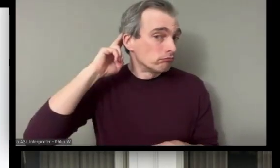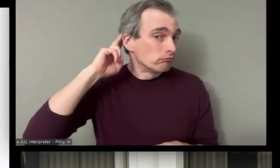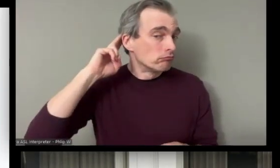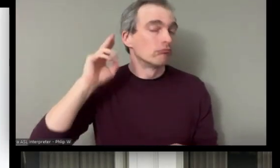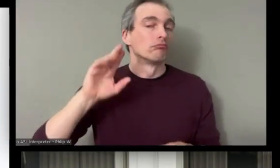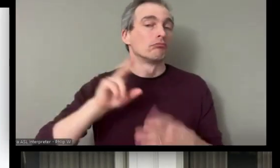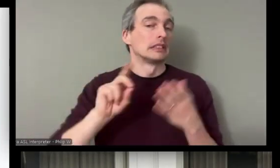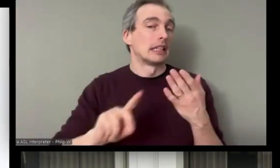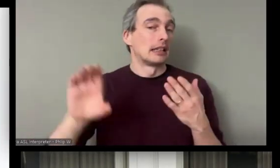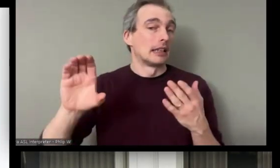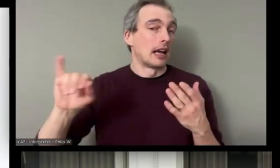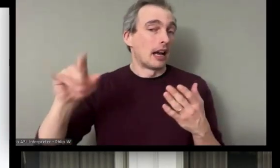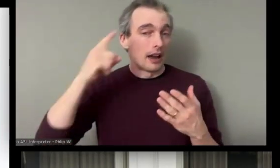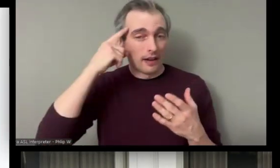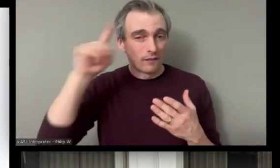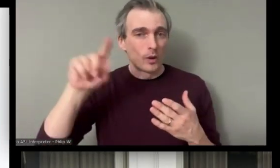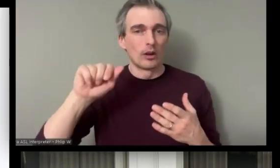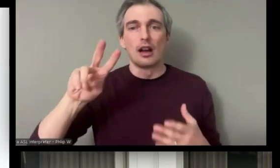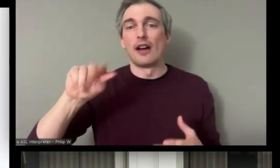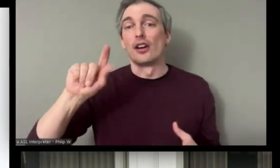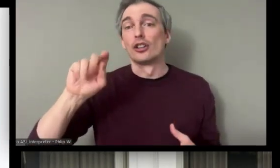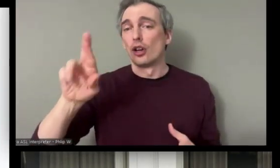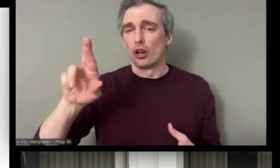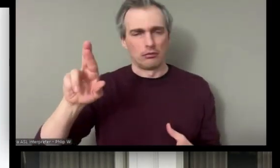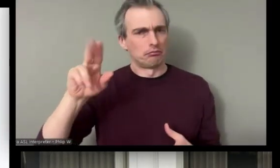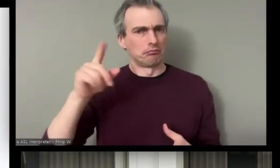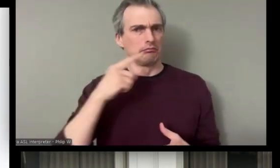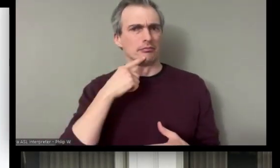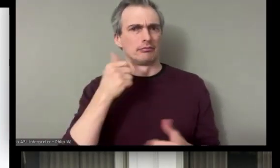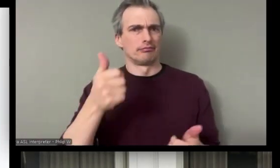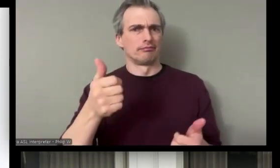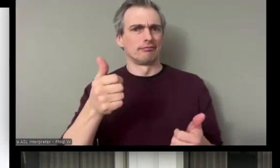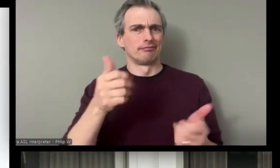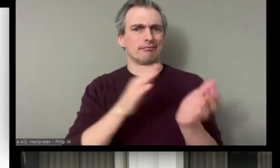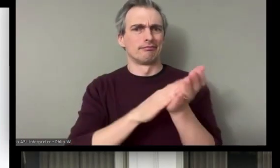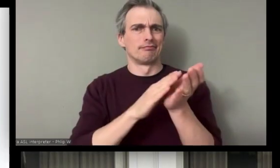So I applaud that. That's a great step. That that's built in.